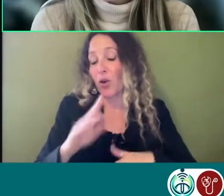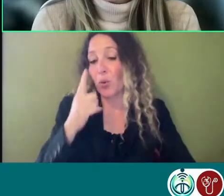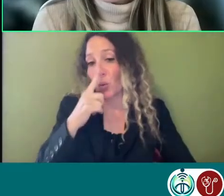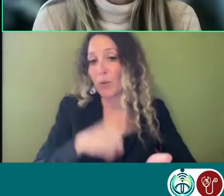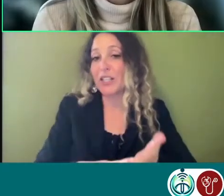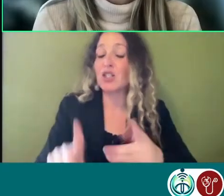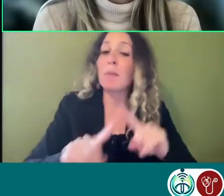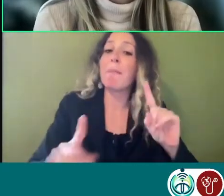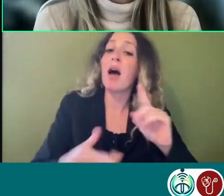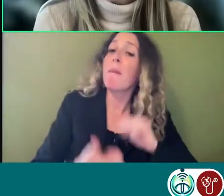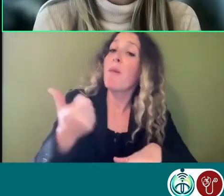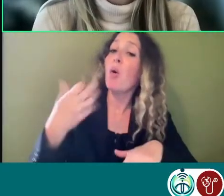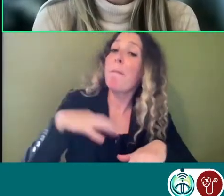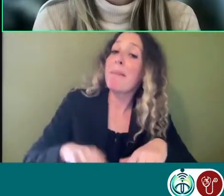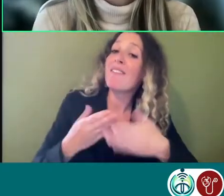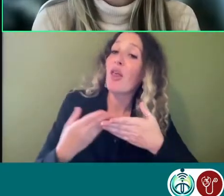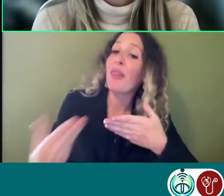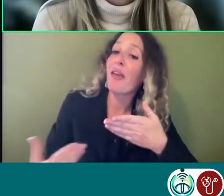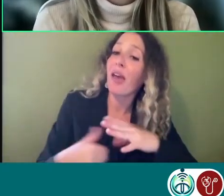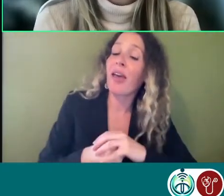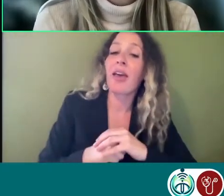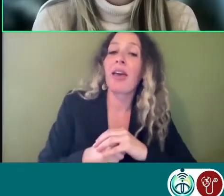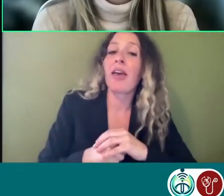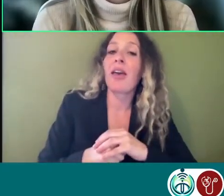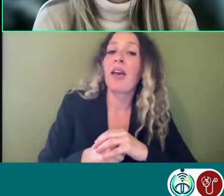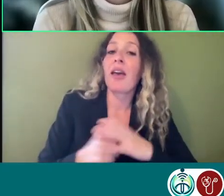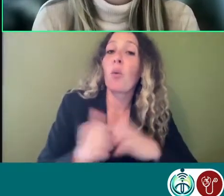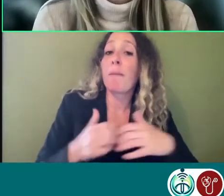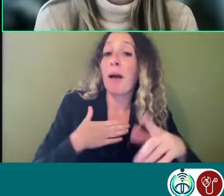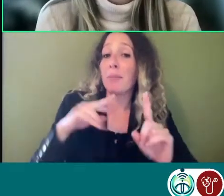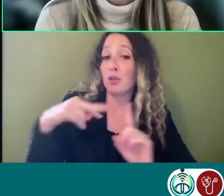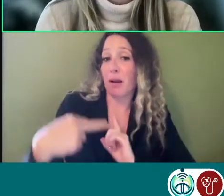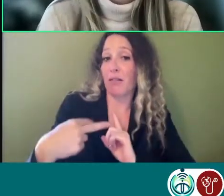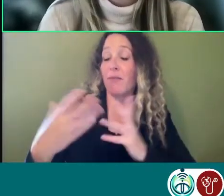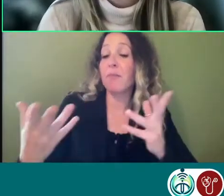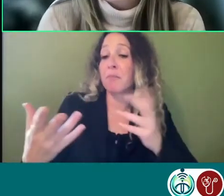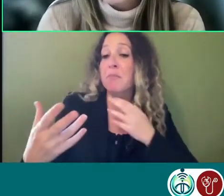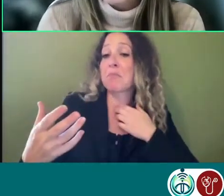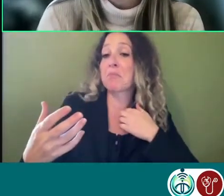thing that I can do with my perspective is to talk about how, in order to make healthcare inclusive